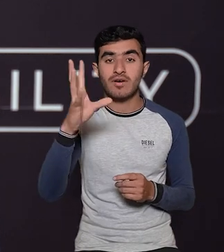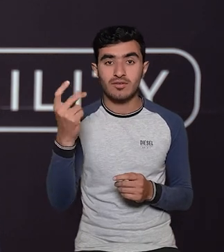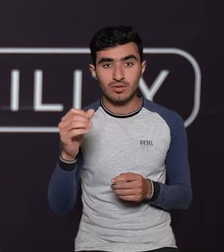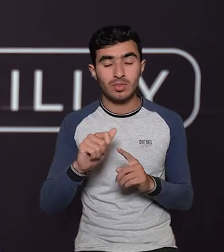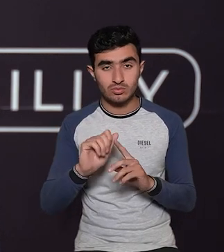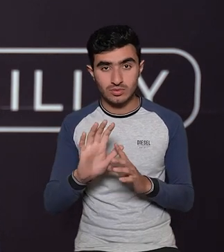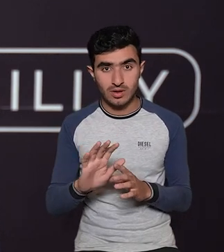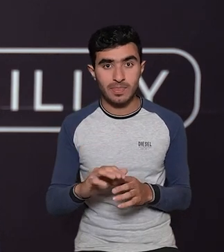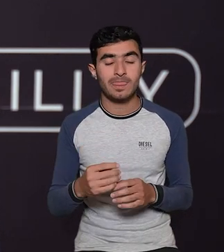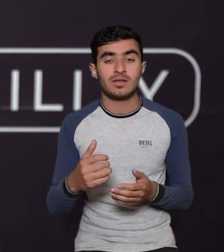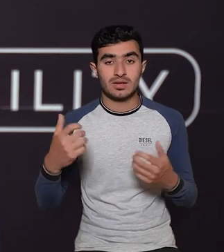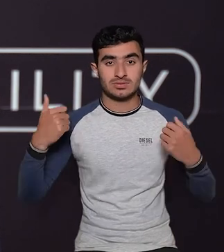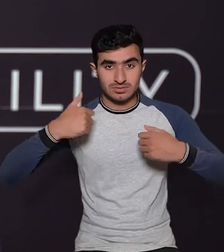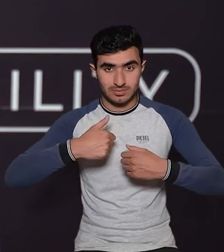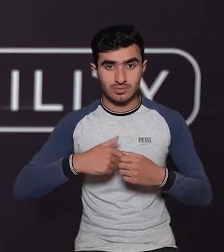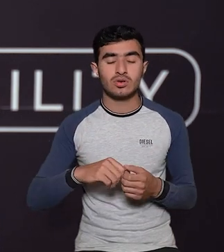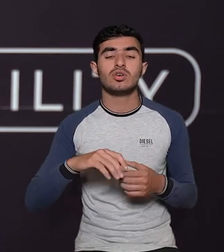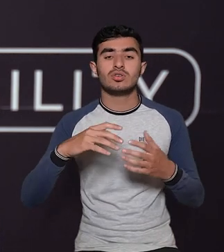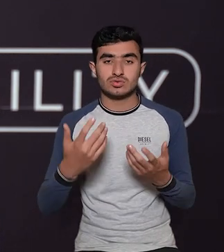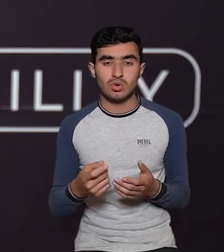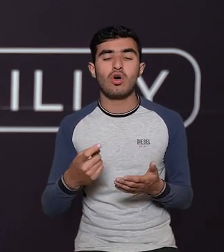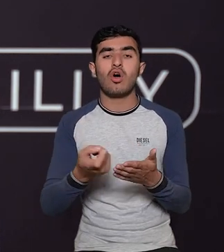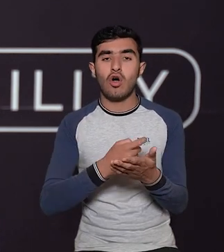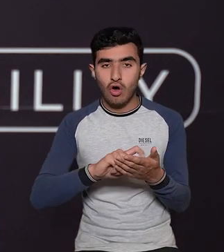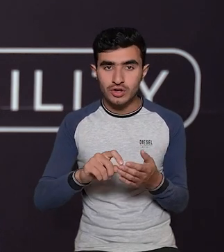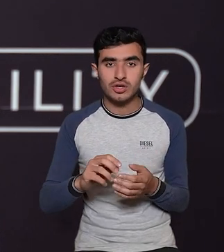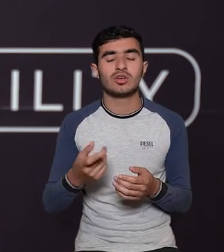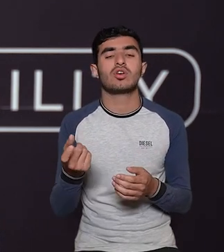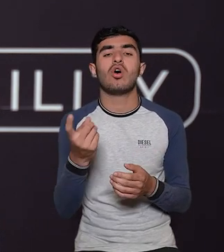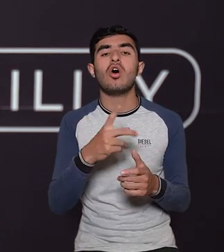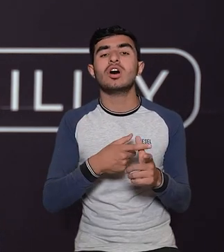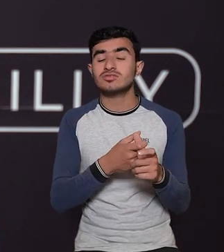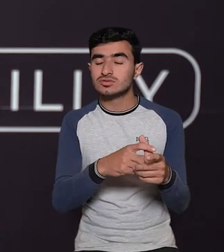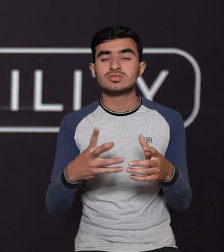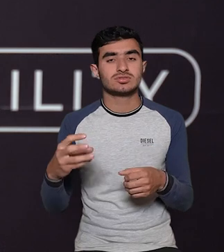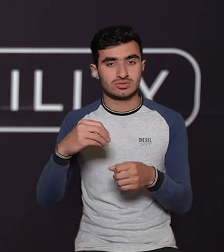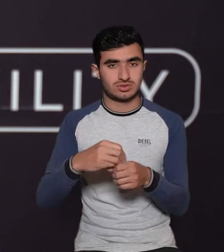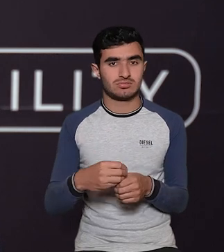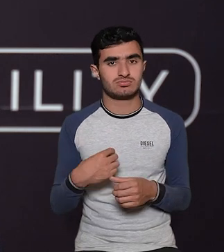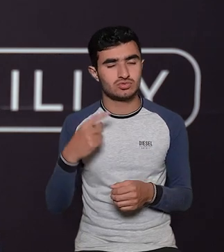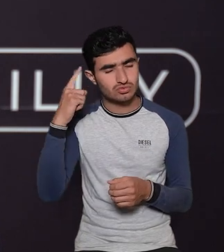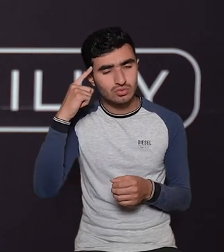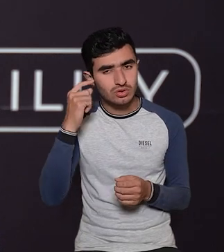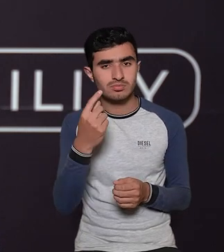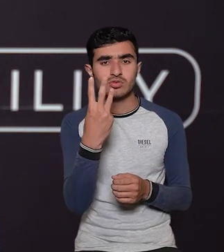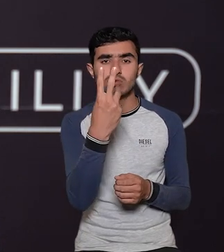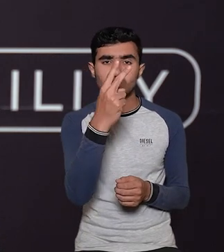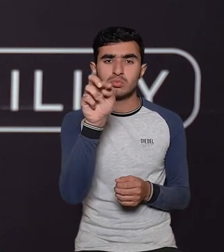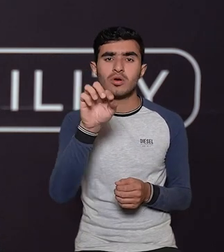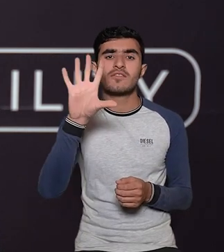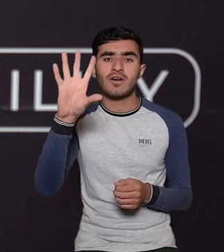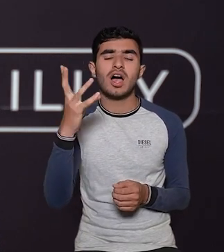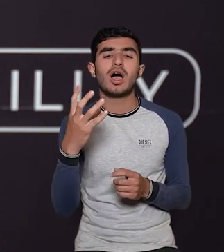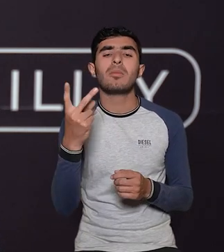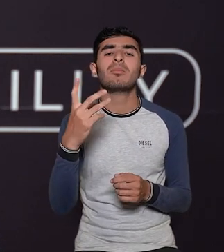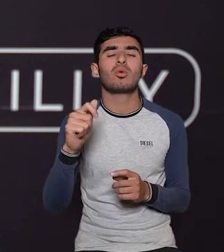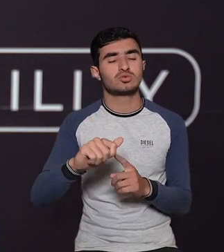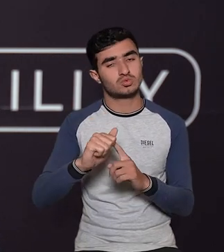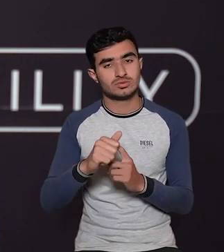then I will receive my color. I had to make three points to get the blazzer.